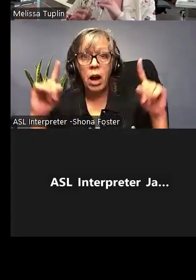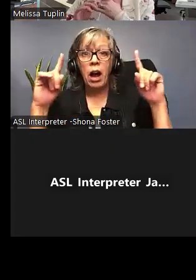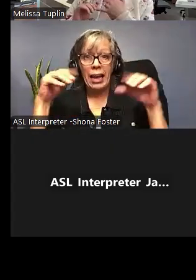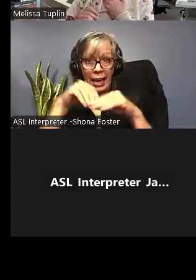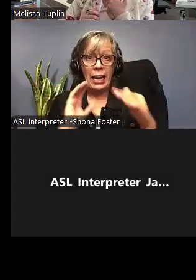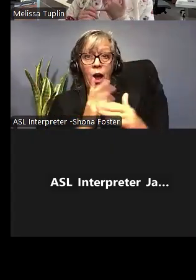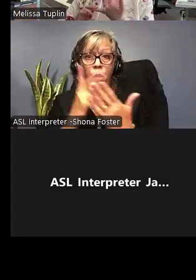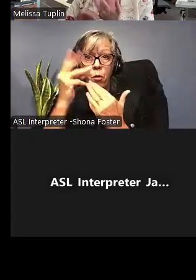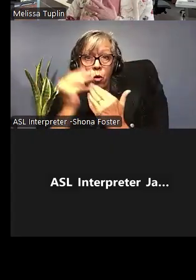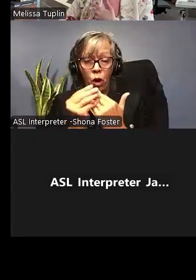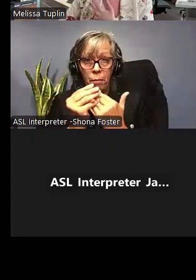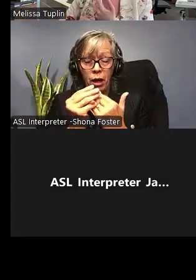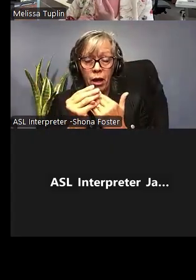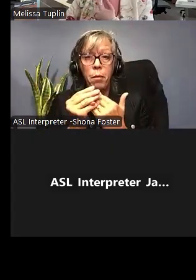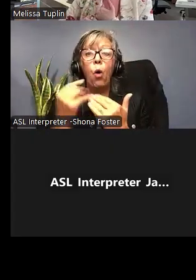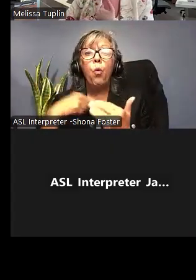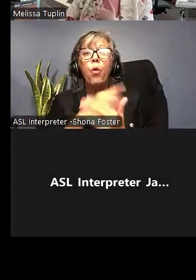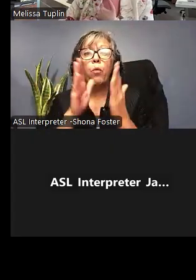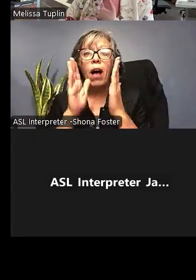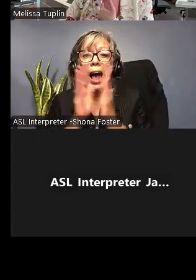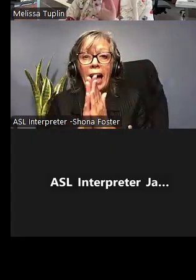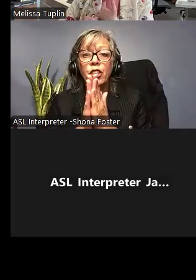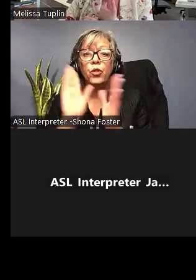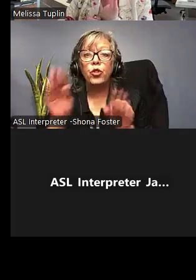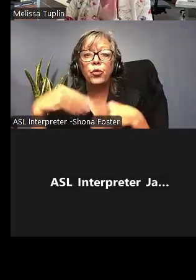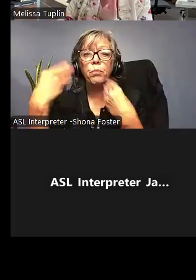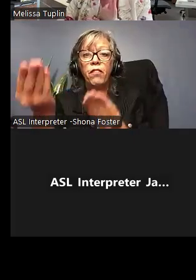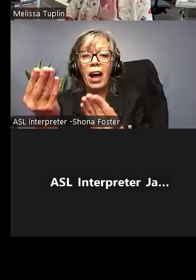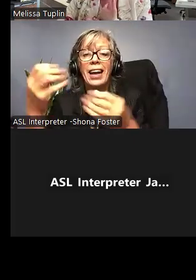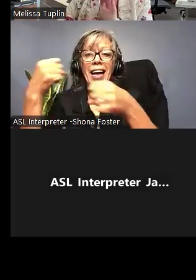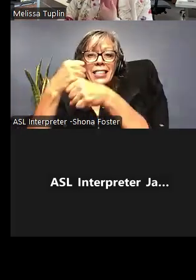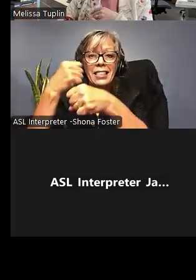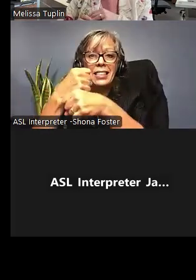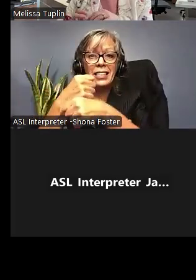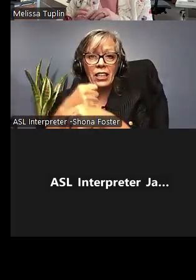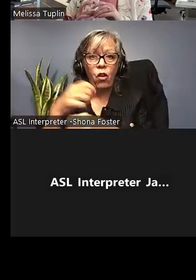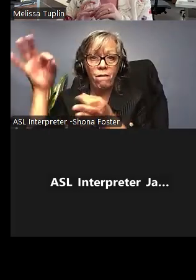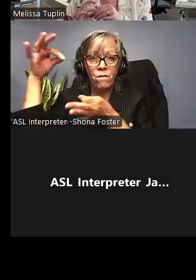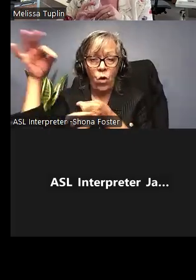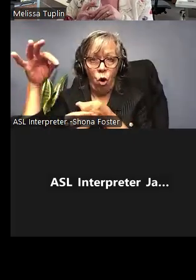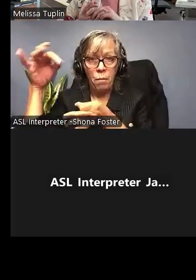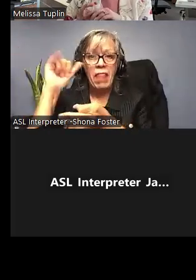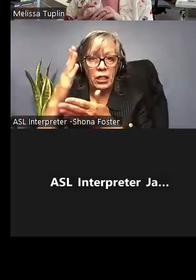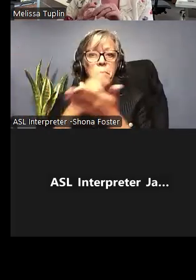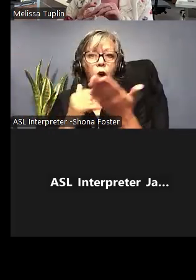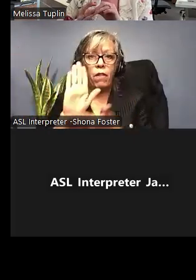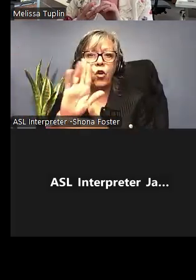you will be asked to submit a statistical form as part of your reporting. We are not asking for